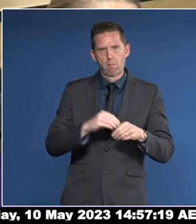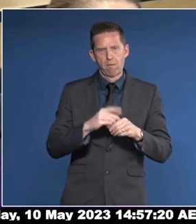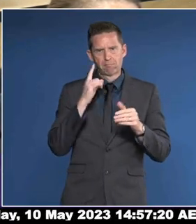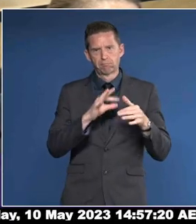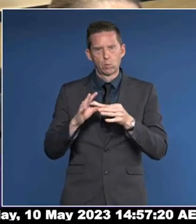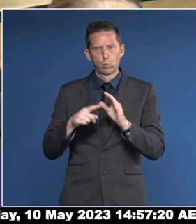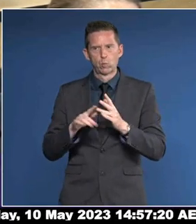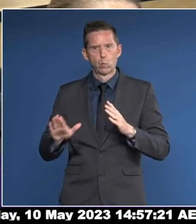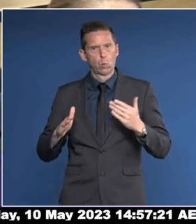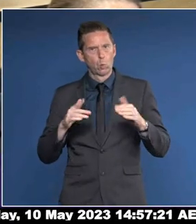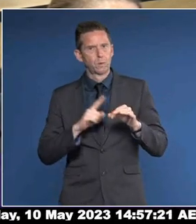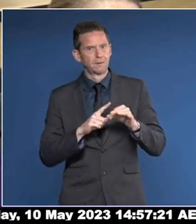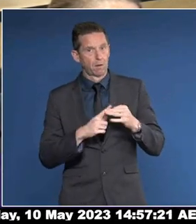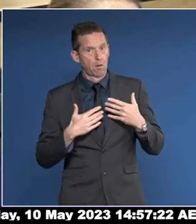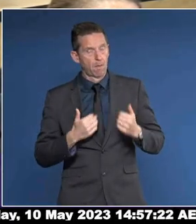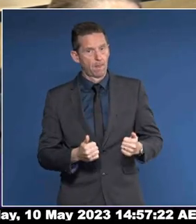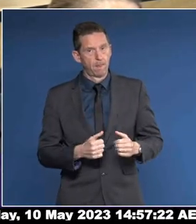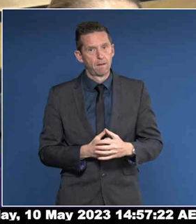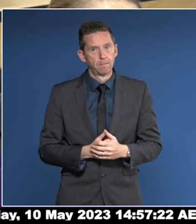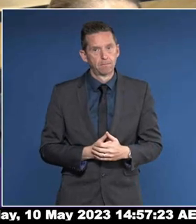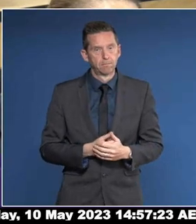Health. MR TRACEY: Yes, I have.